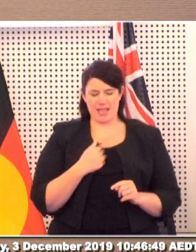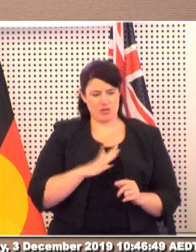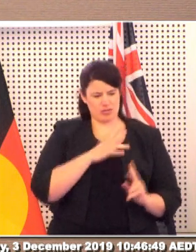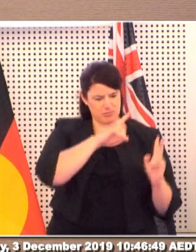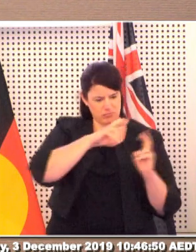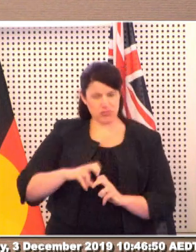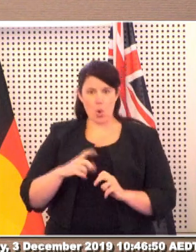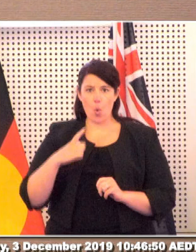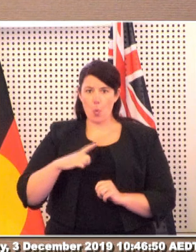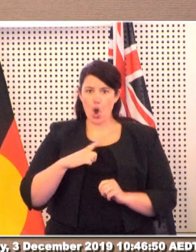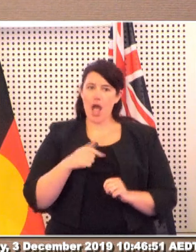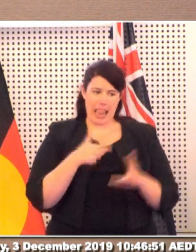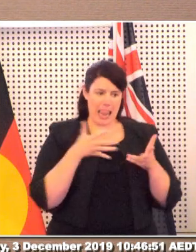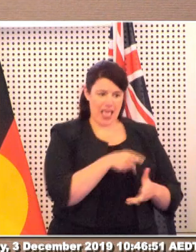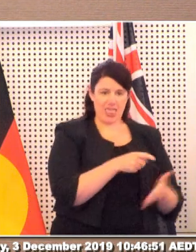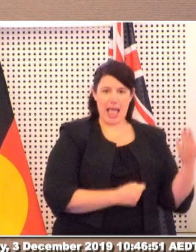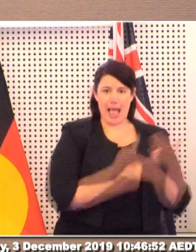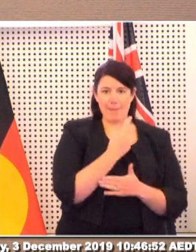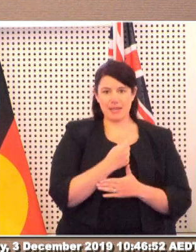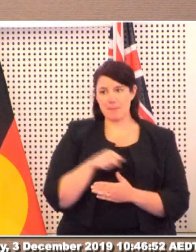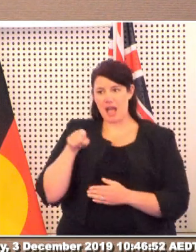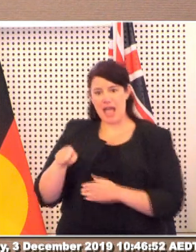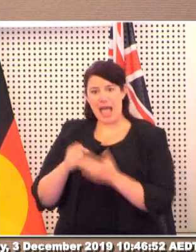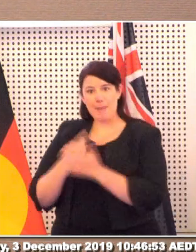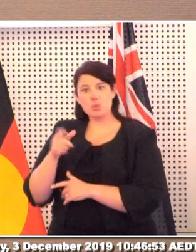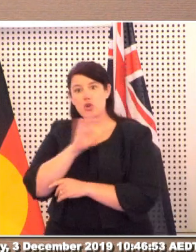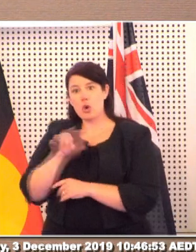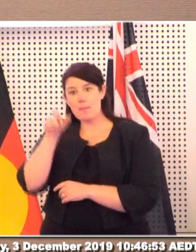on doing that and why we can’t call it out for what it is. And part of this is